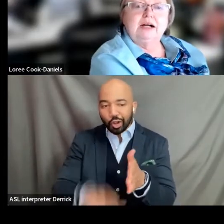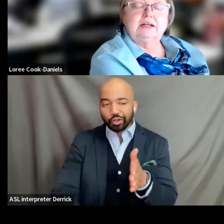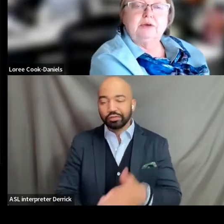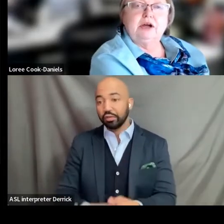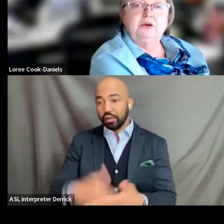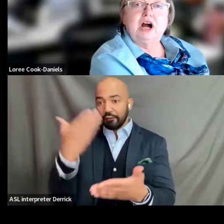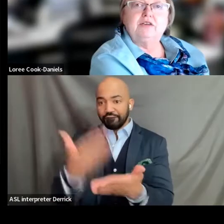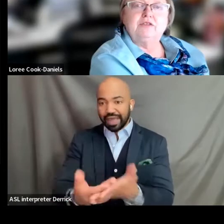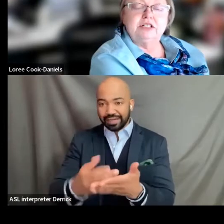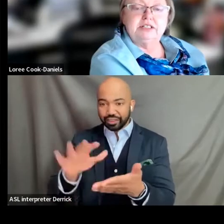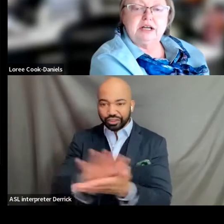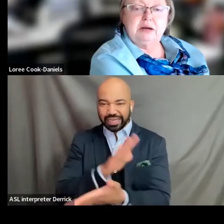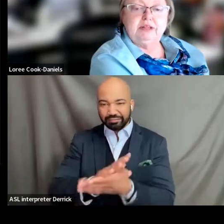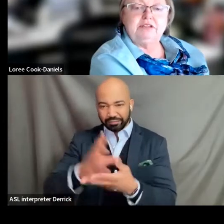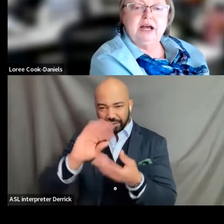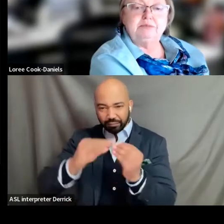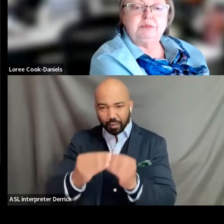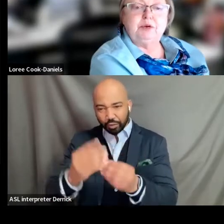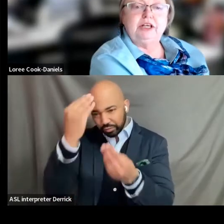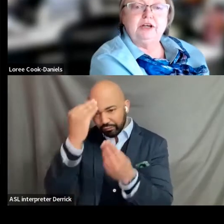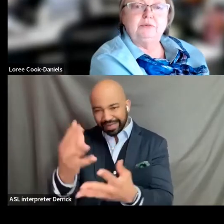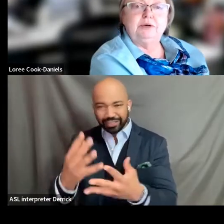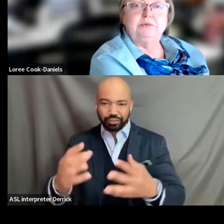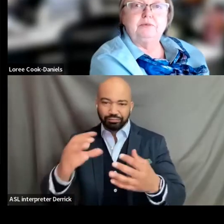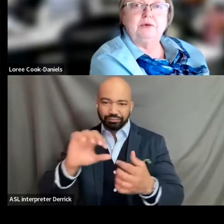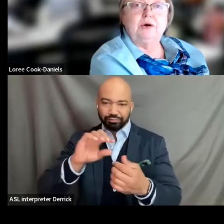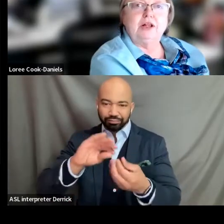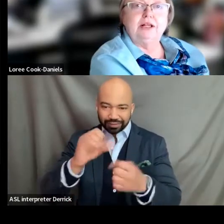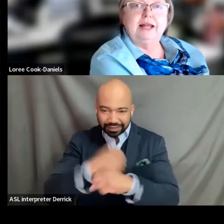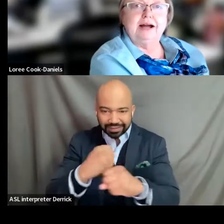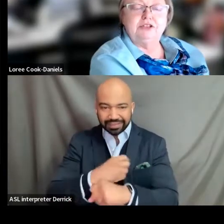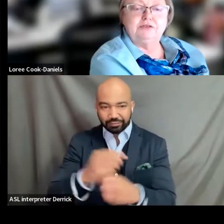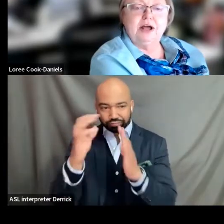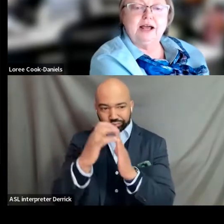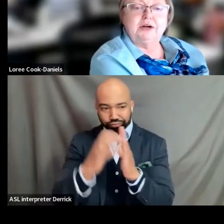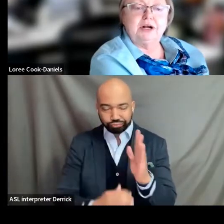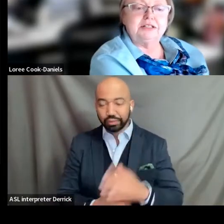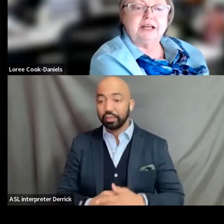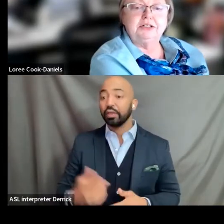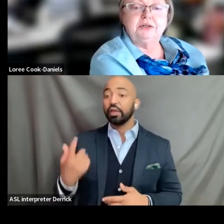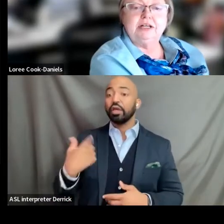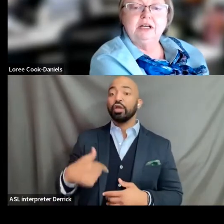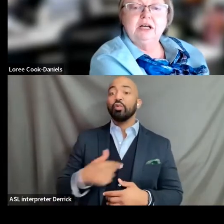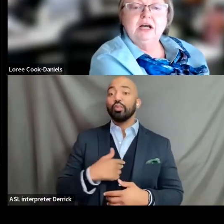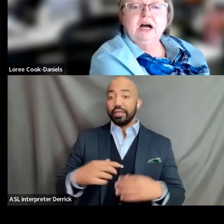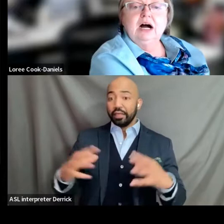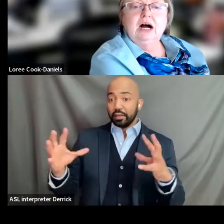We go to conferences a couple of times per year when we're all allowed to fly across the country.